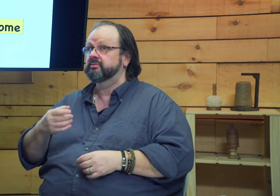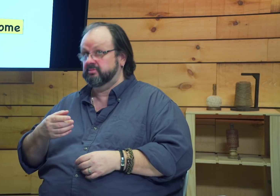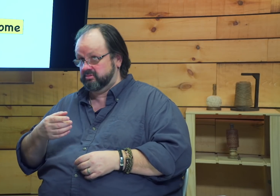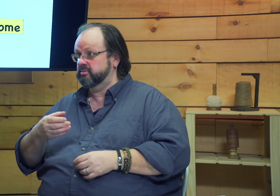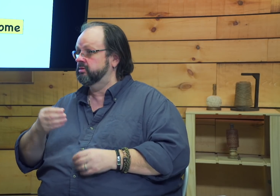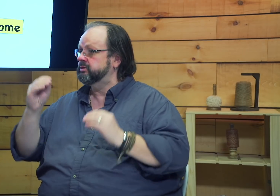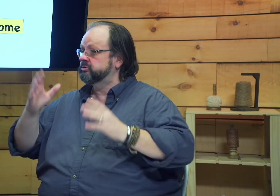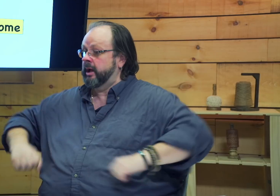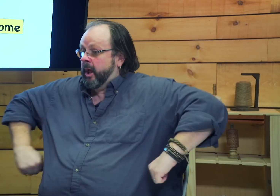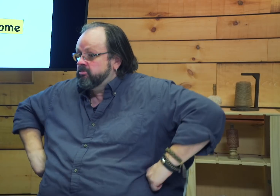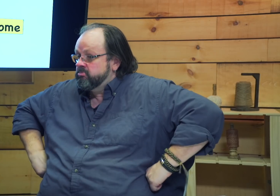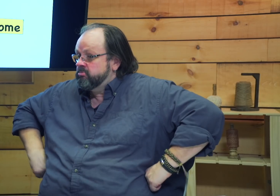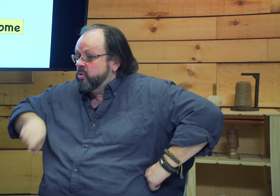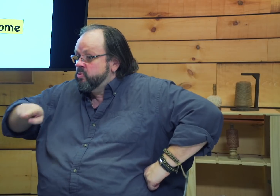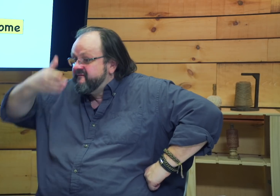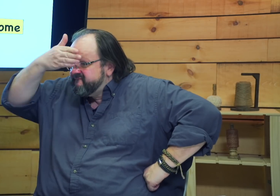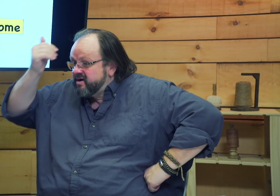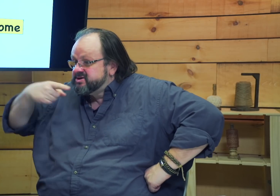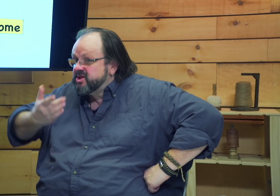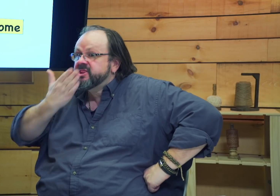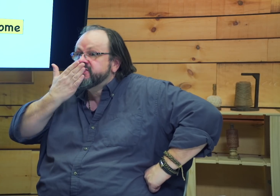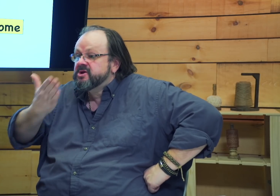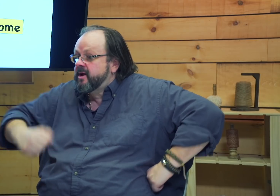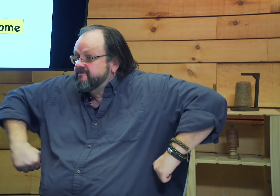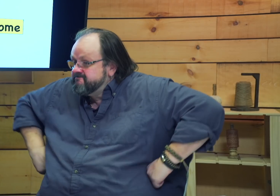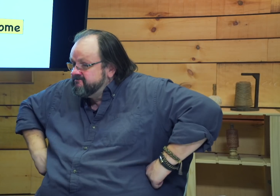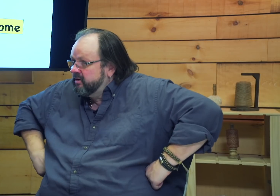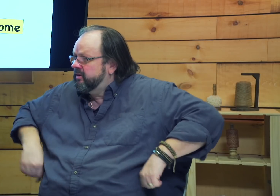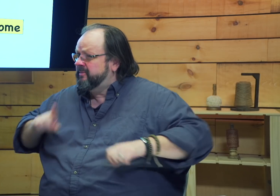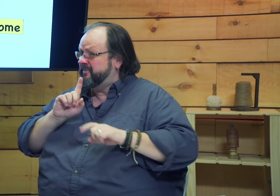the child will nod his or her head to say 'thank you' but the teacher gets mad because they think the child forgot